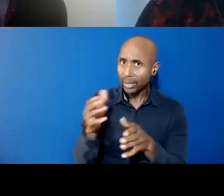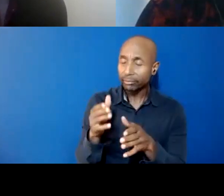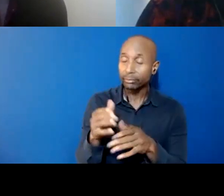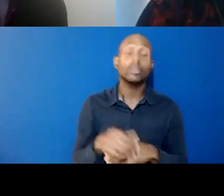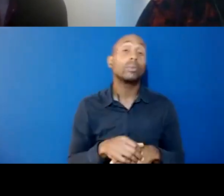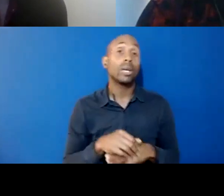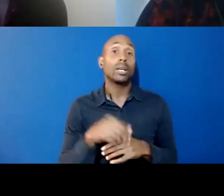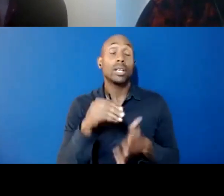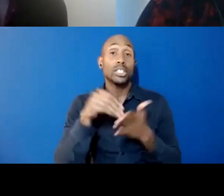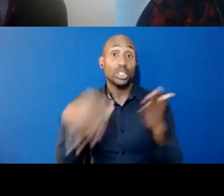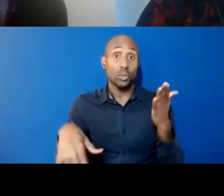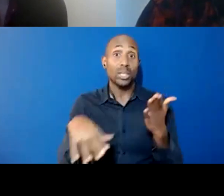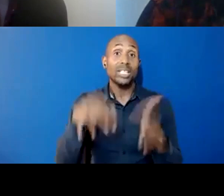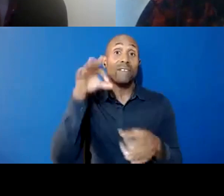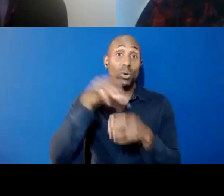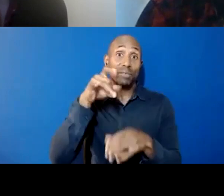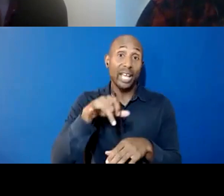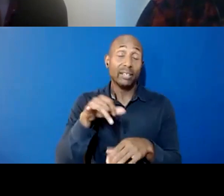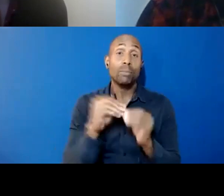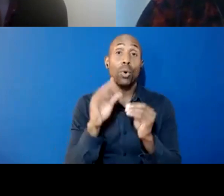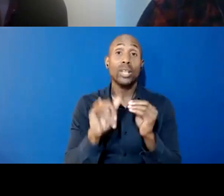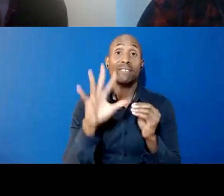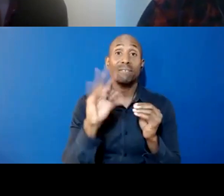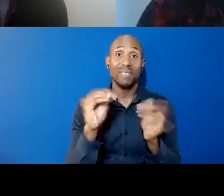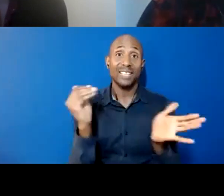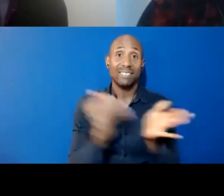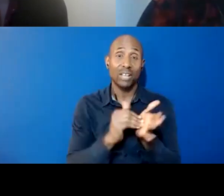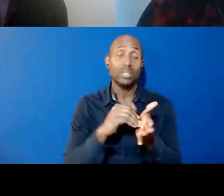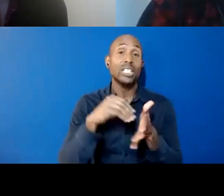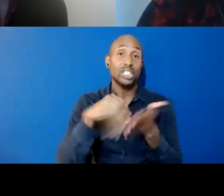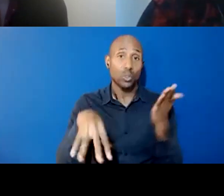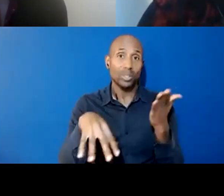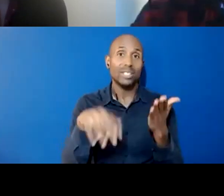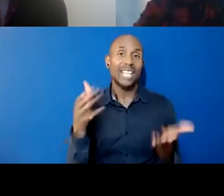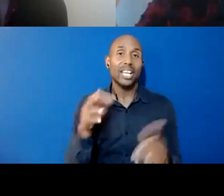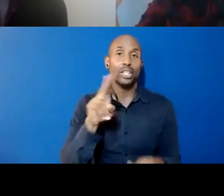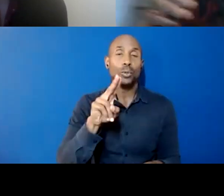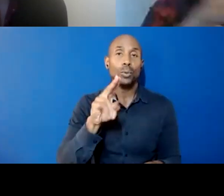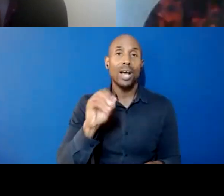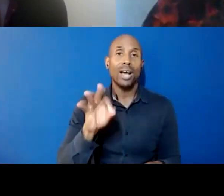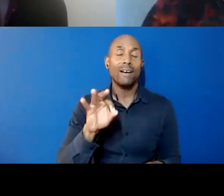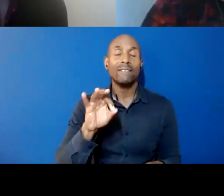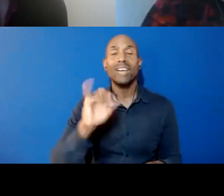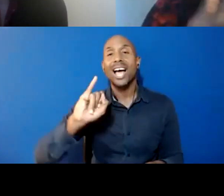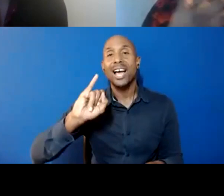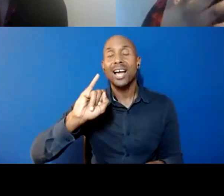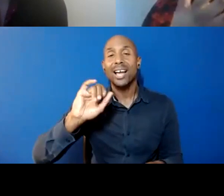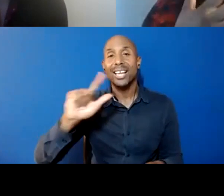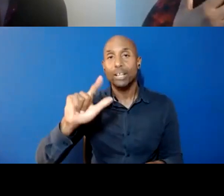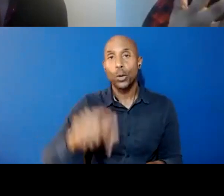There are fees and things associated with university life.